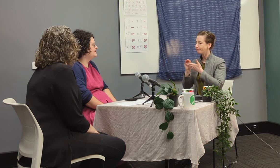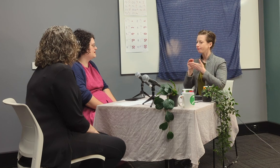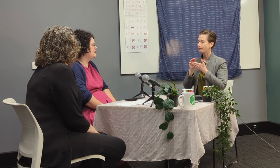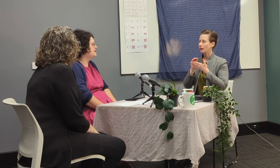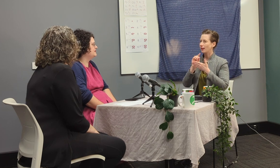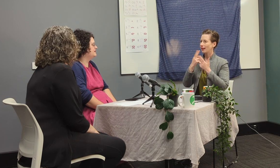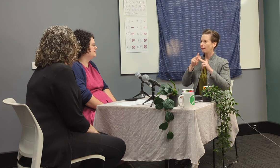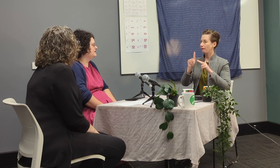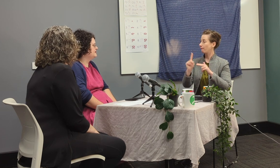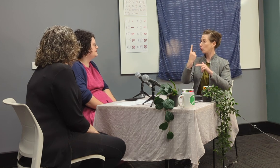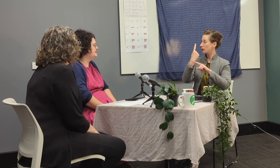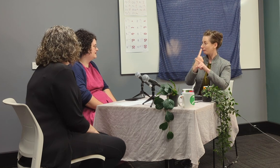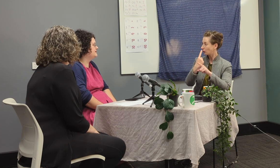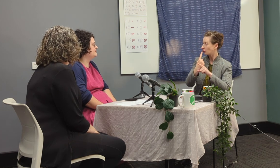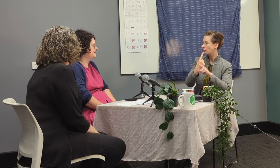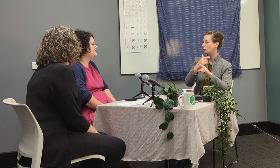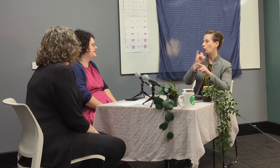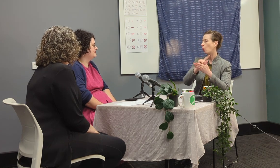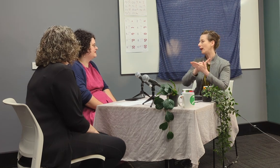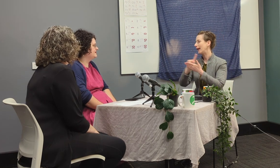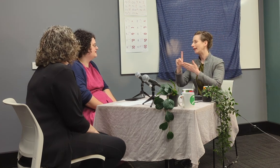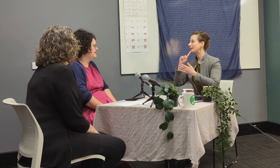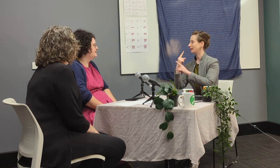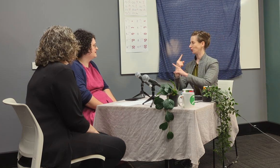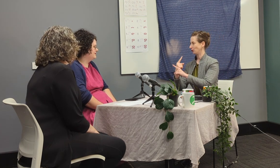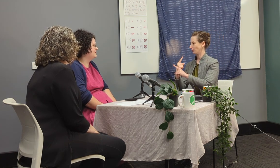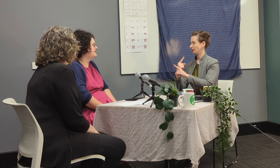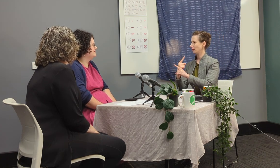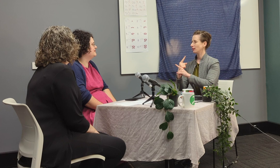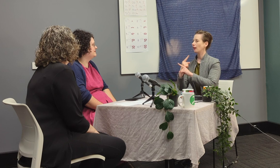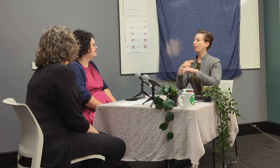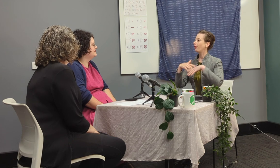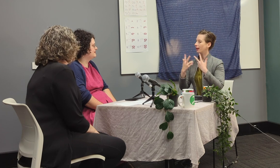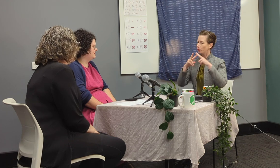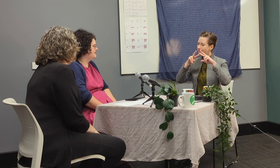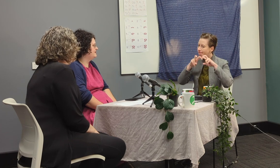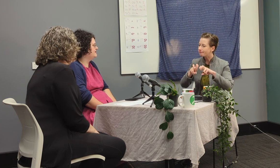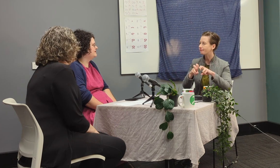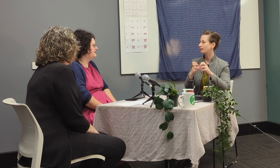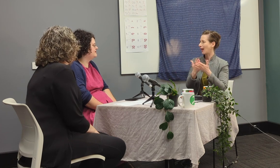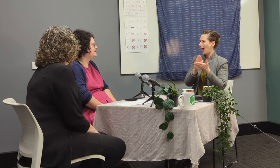we noted down what had happened – if it was mentioned first or mentioned later.